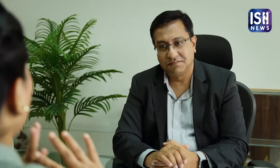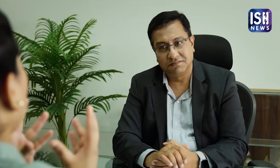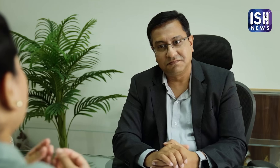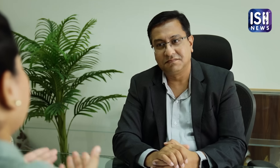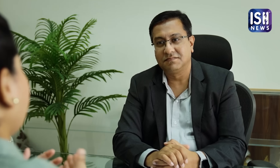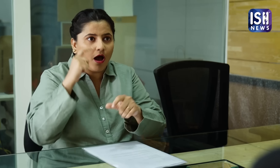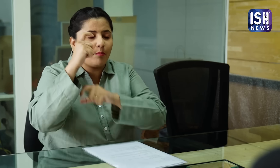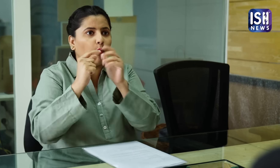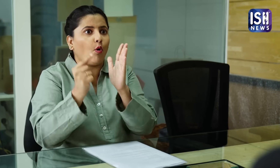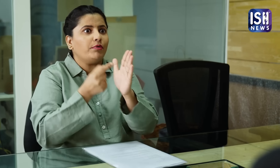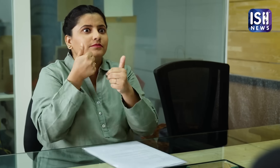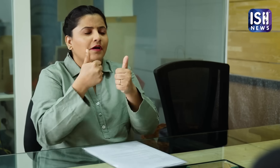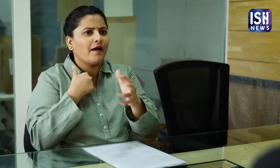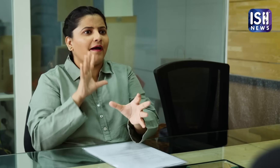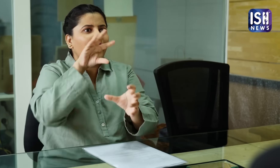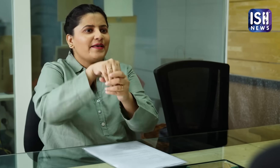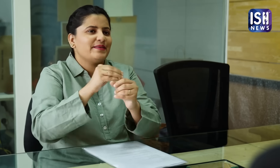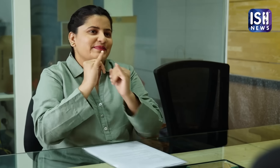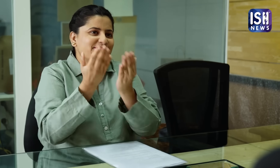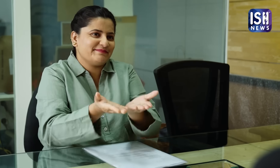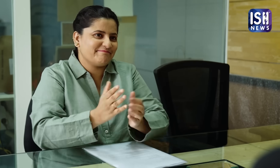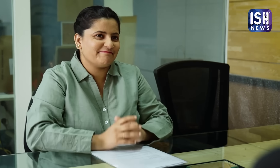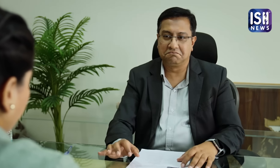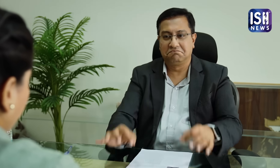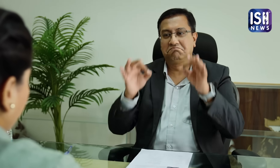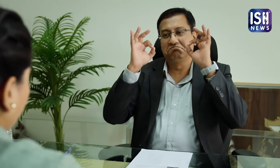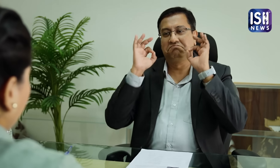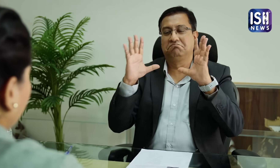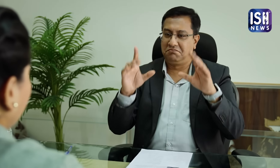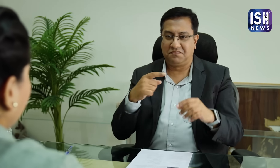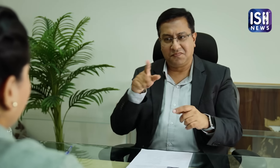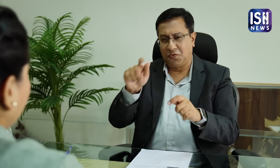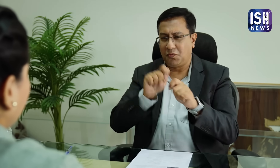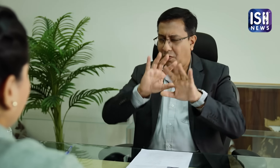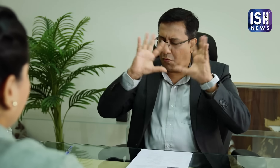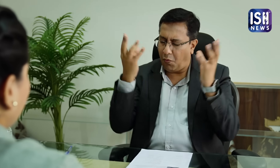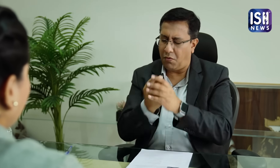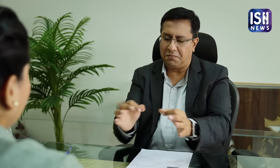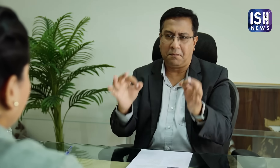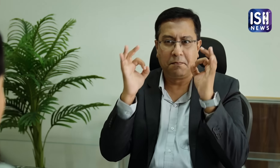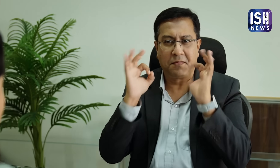Now, I’m here for this interview, excited about the opportunity with your company. Incredible. Your work is impressive!